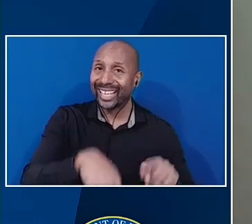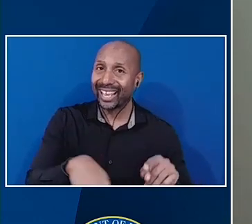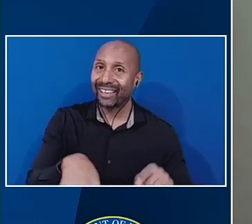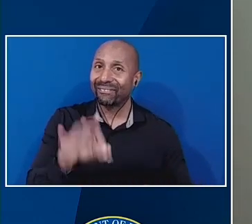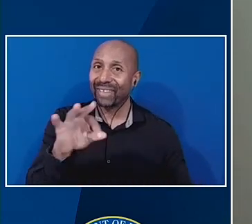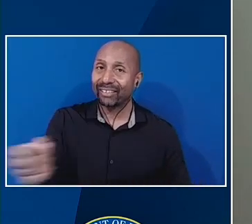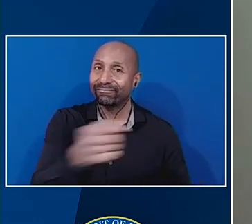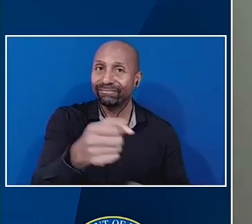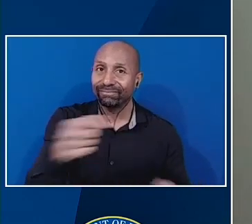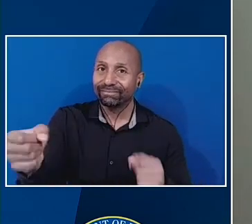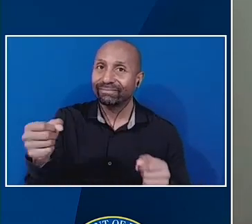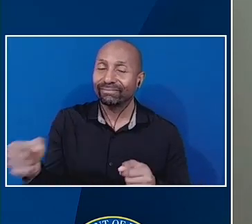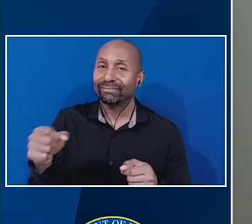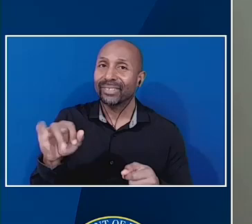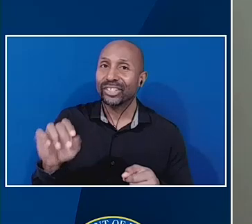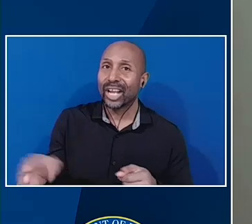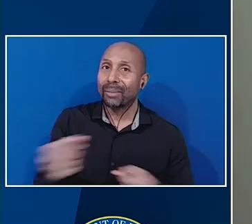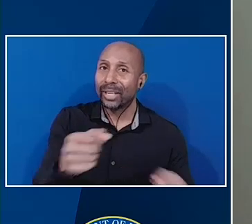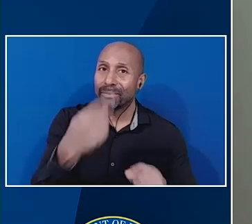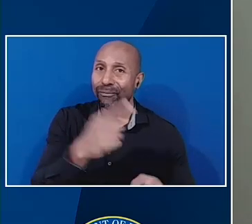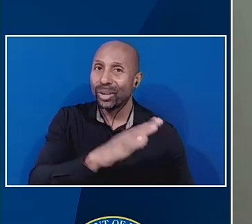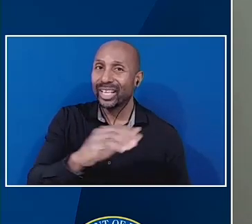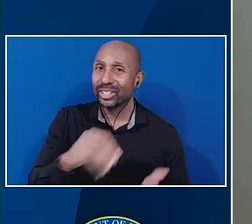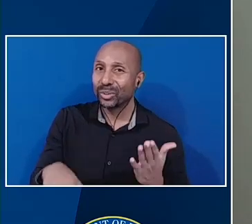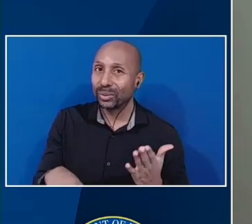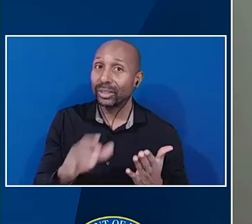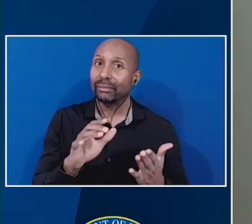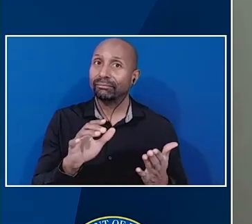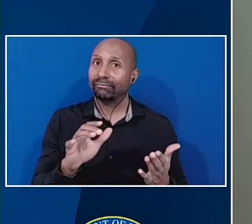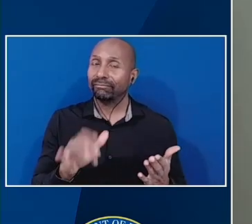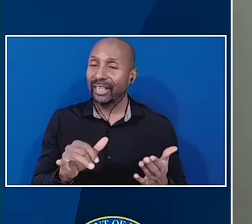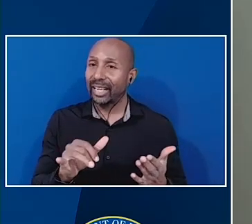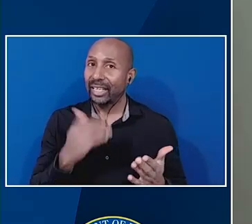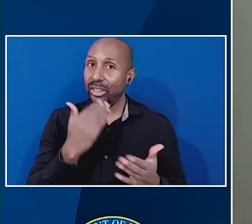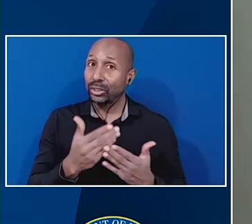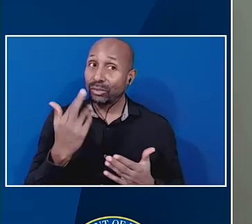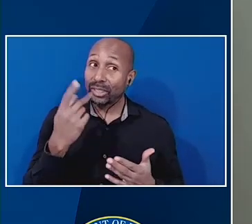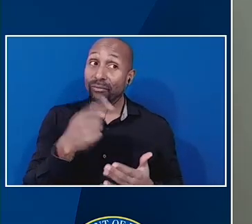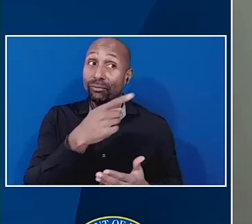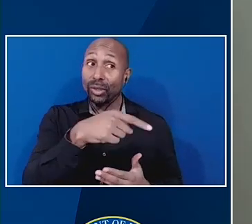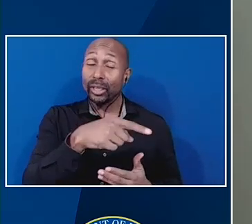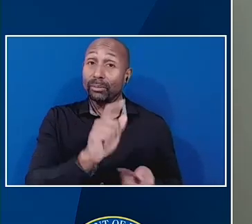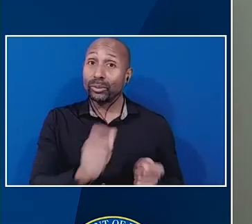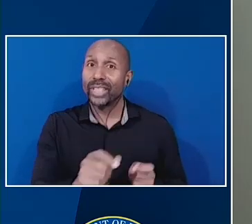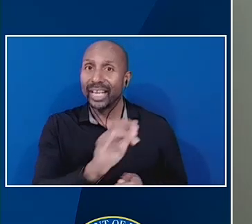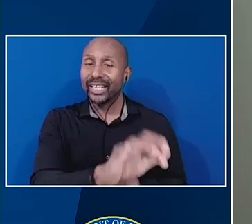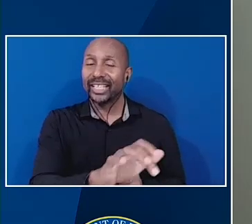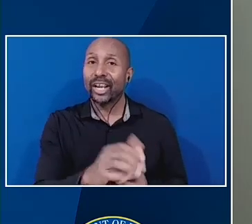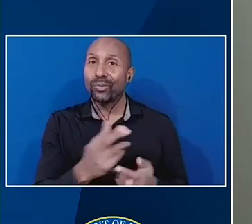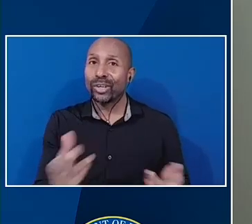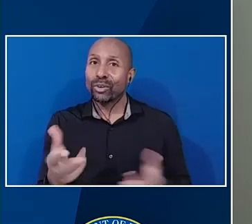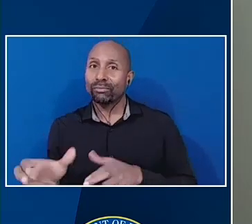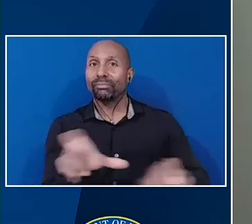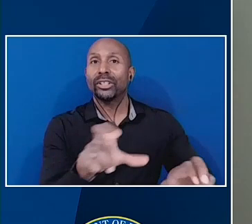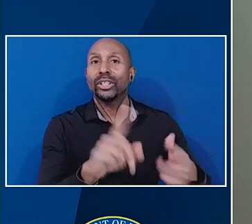reason for them to, you know, shift their resources to a program that does meet the requirements, you know, from a perspective